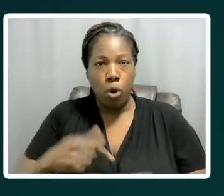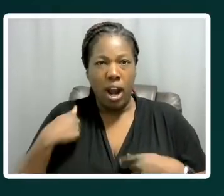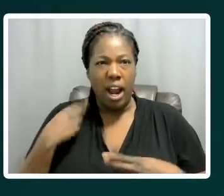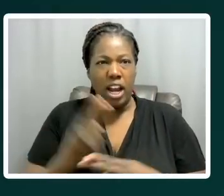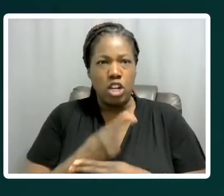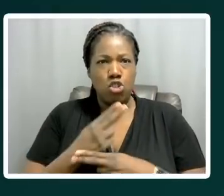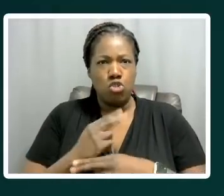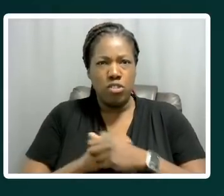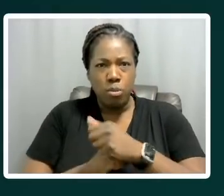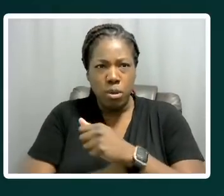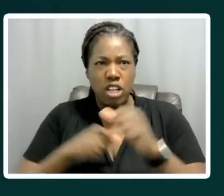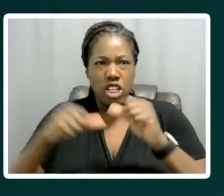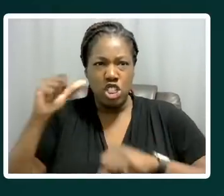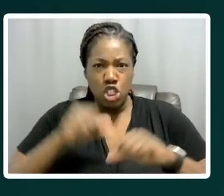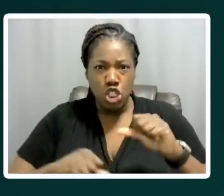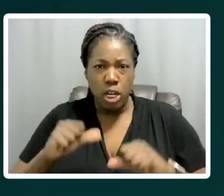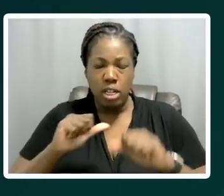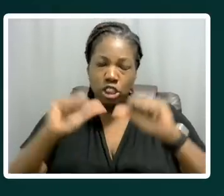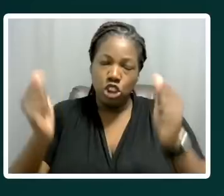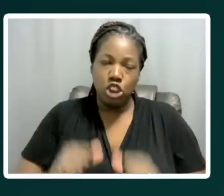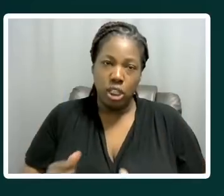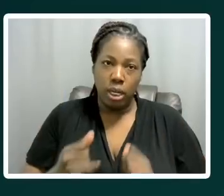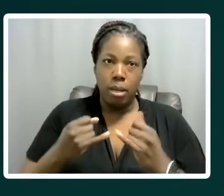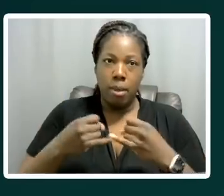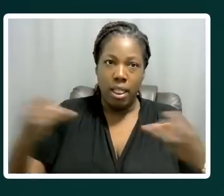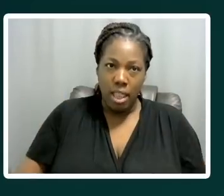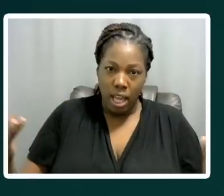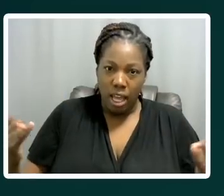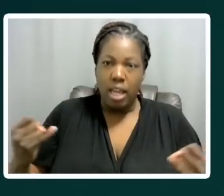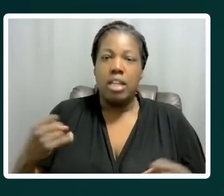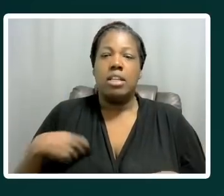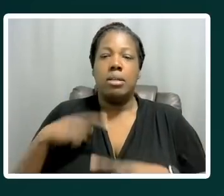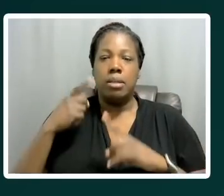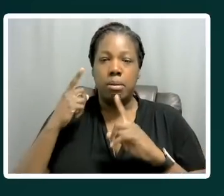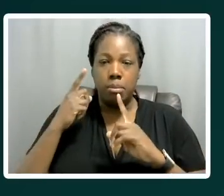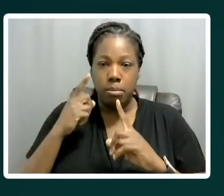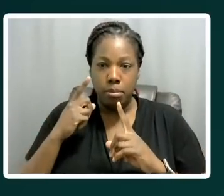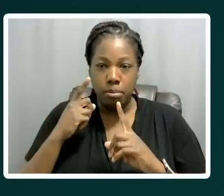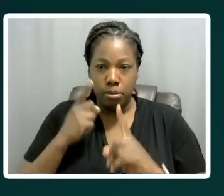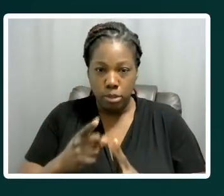and line to visualize our mission's pillars, innovation, inclusion, and sustainability.